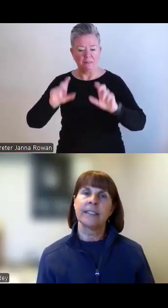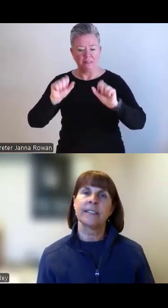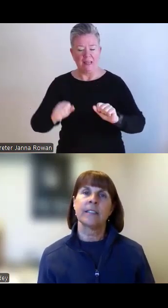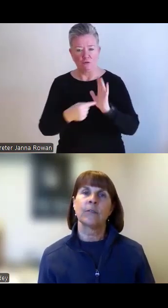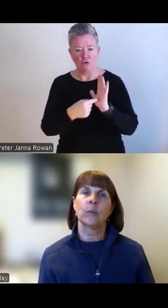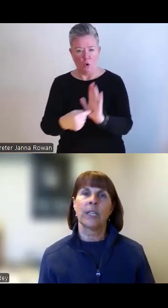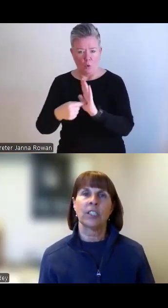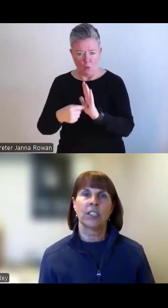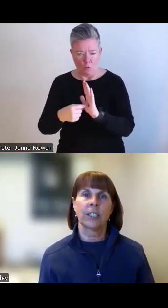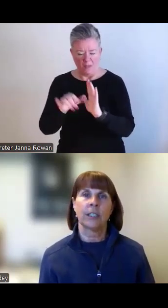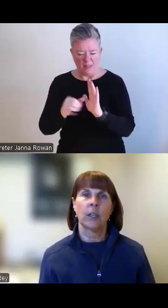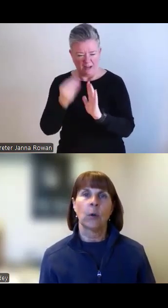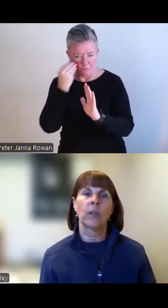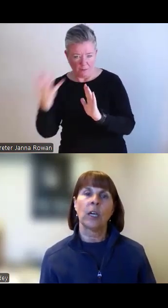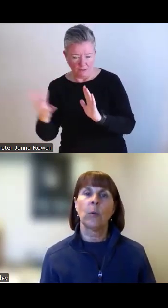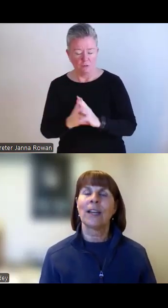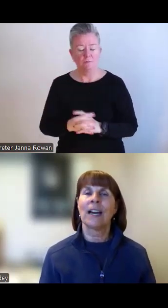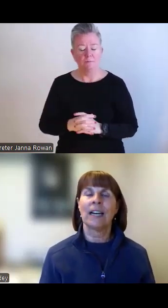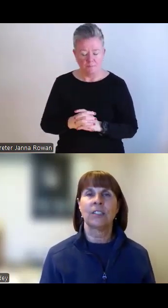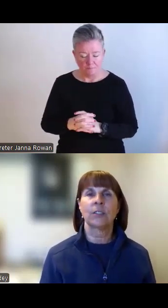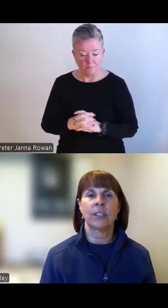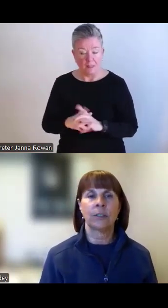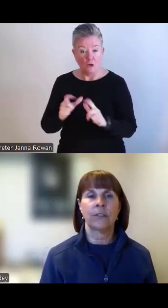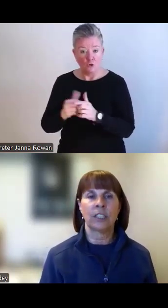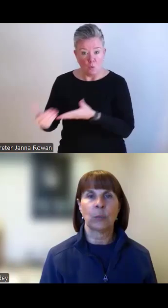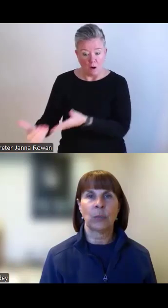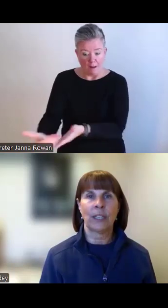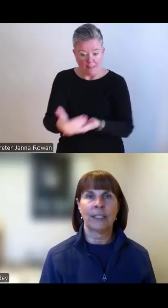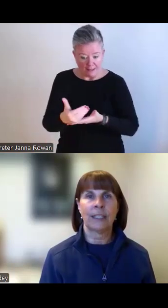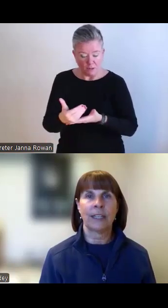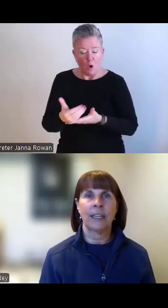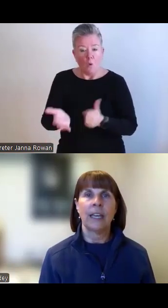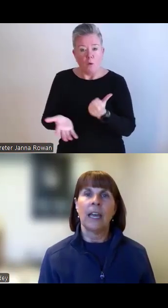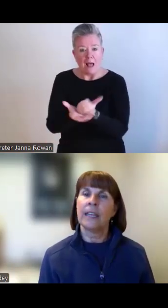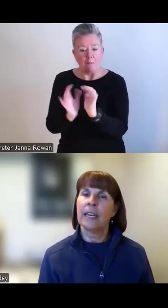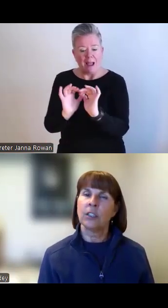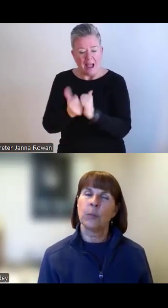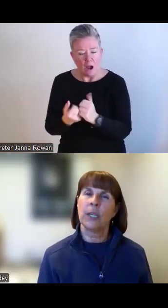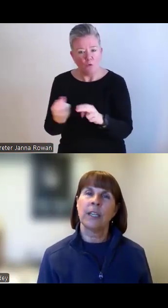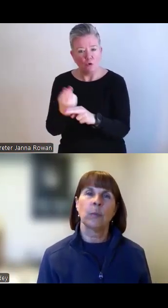getting this information will help guide your intervention planning. And as you're